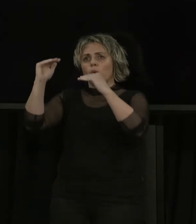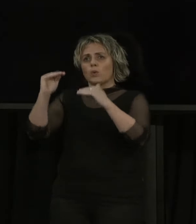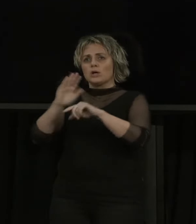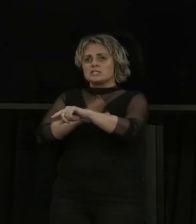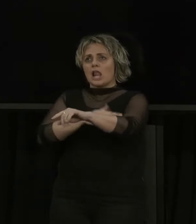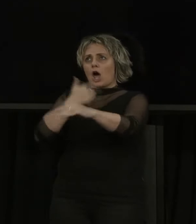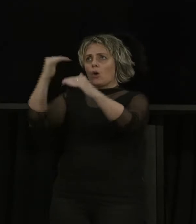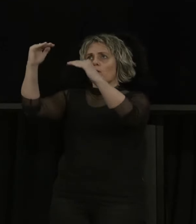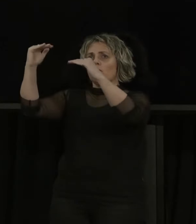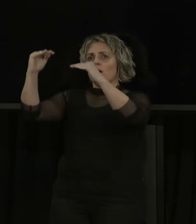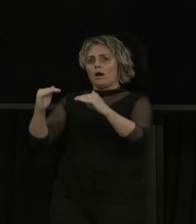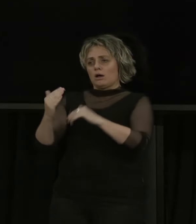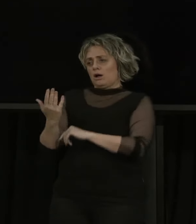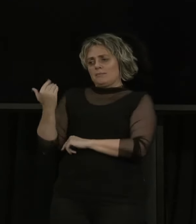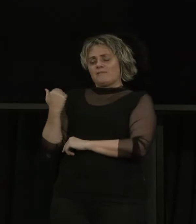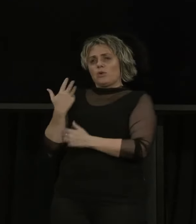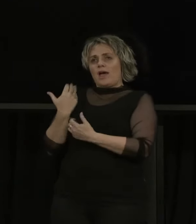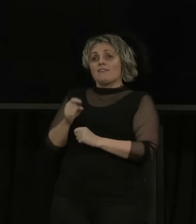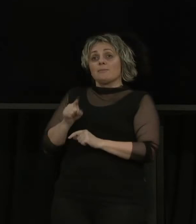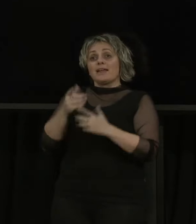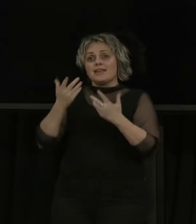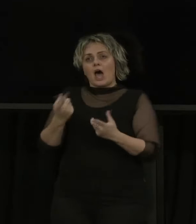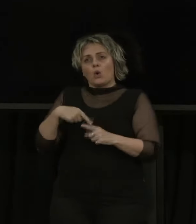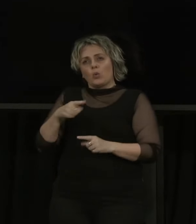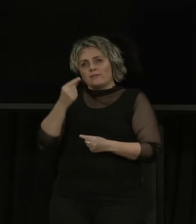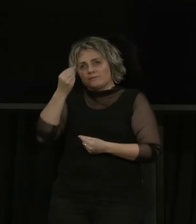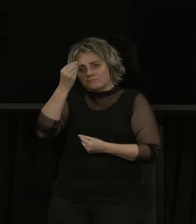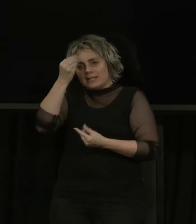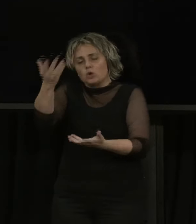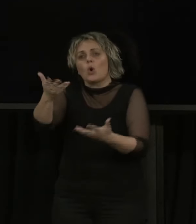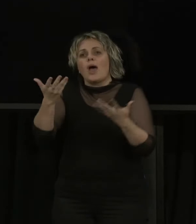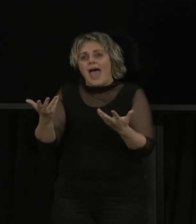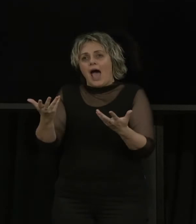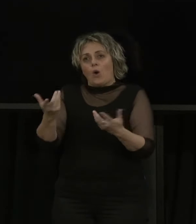it is not unusual for us to